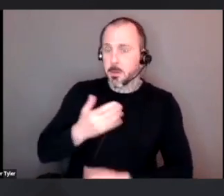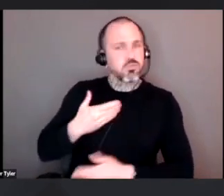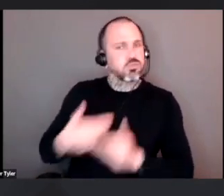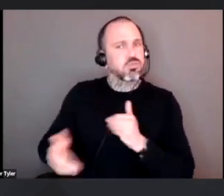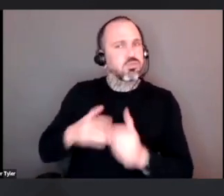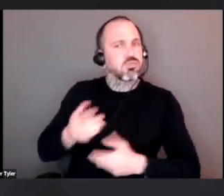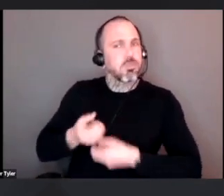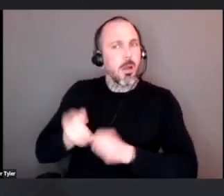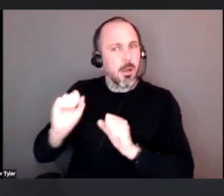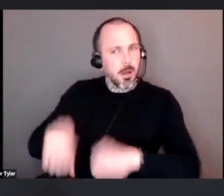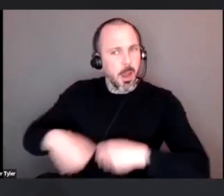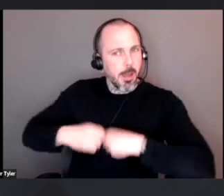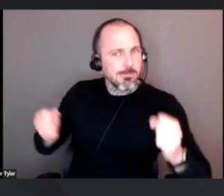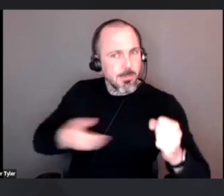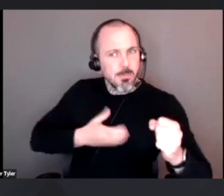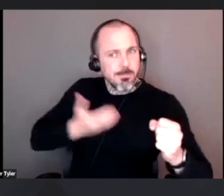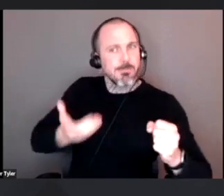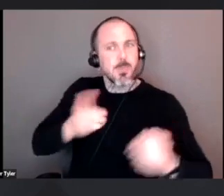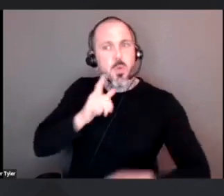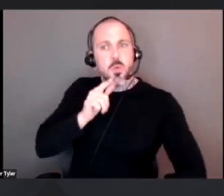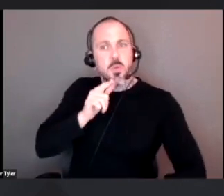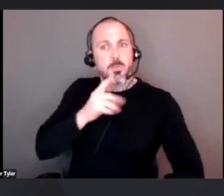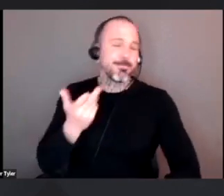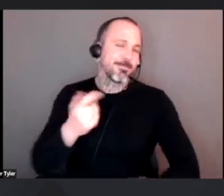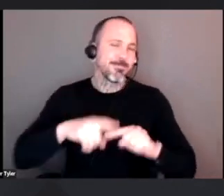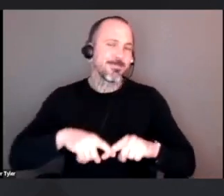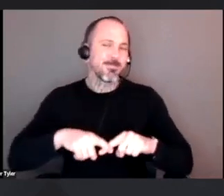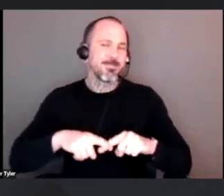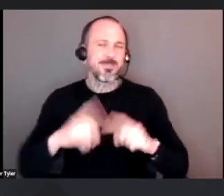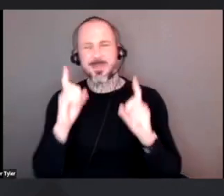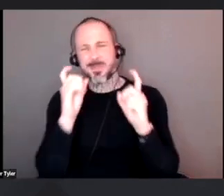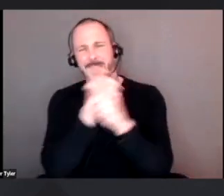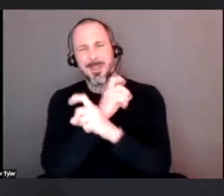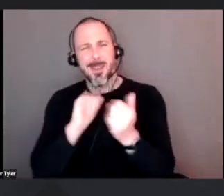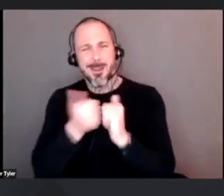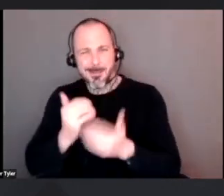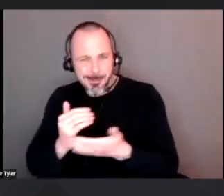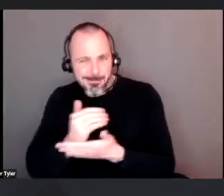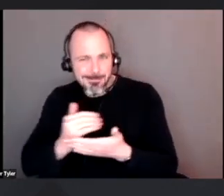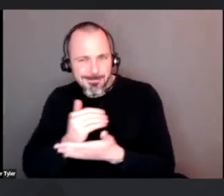Right, yeah, I would kind of mirror that I guess. - Thank you.